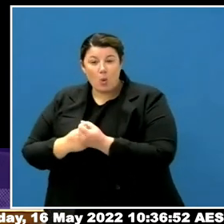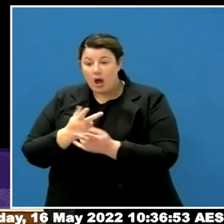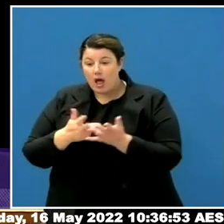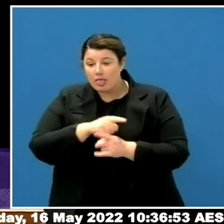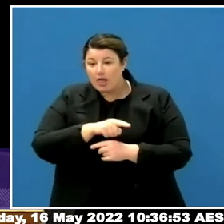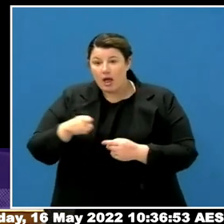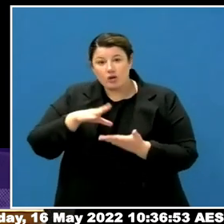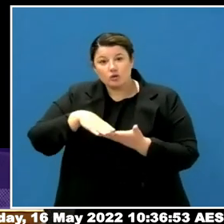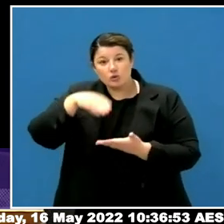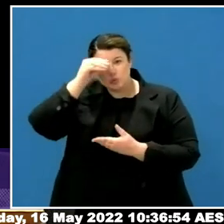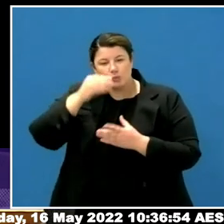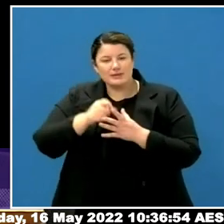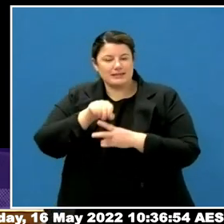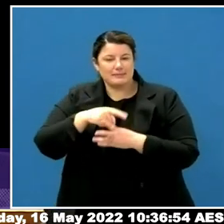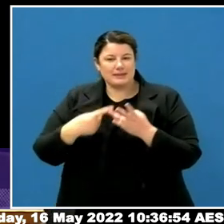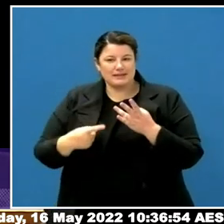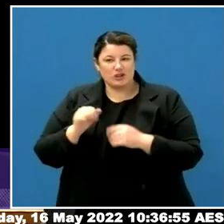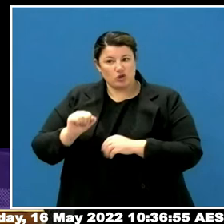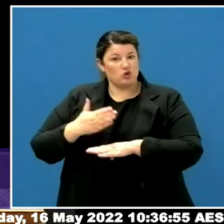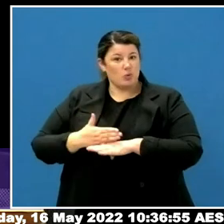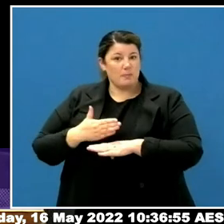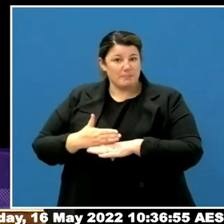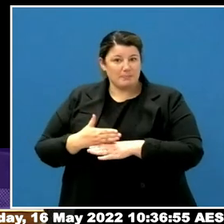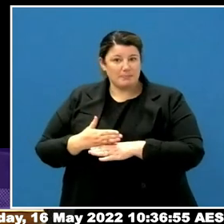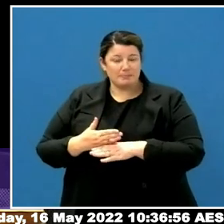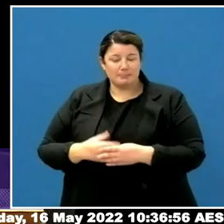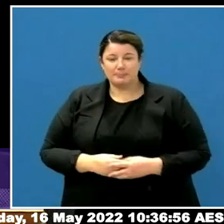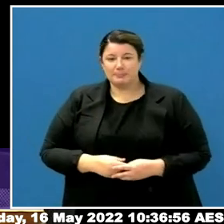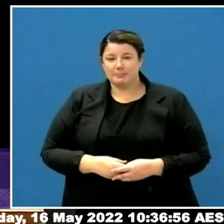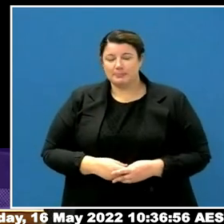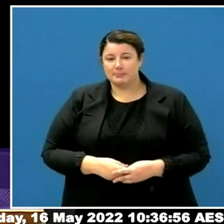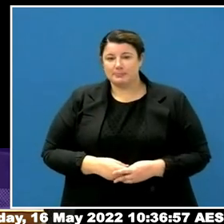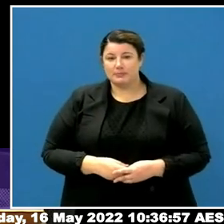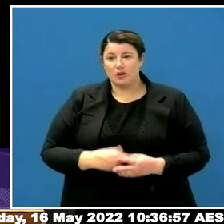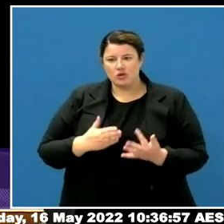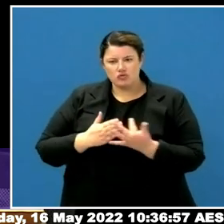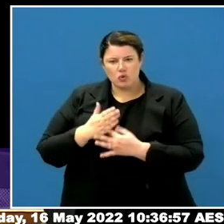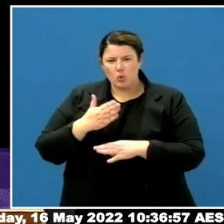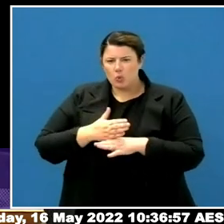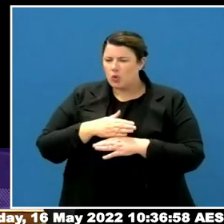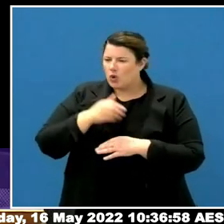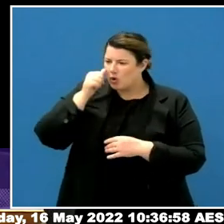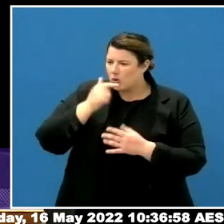area where she lives. Through her work, Lilly knew many of the children with whom